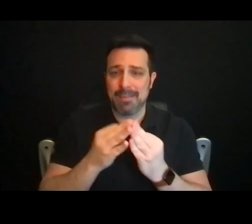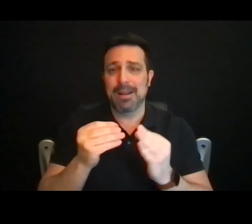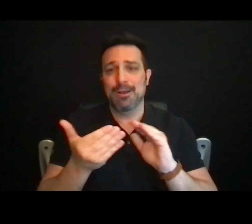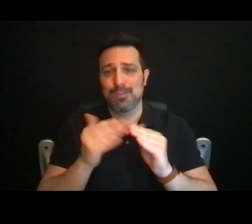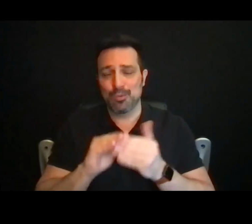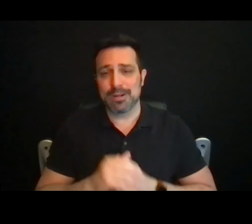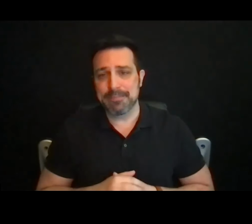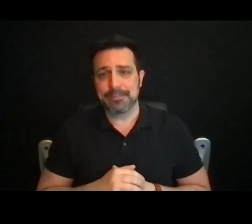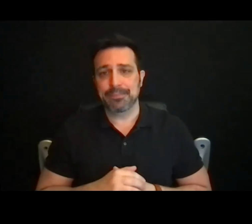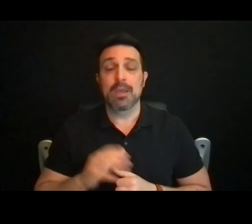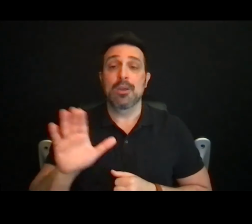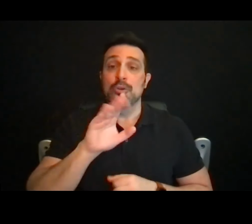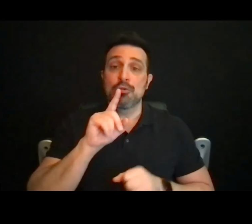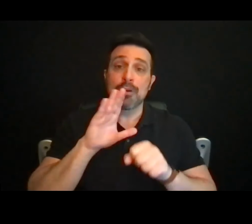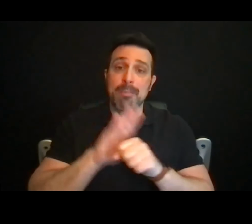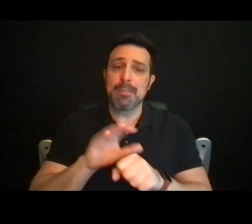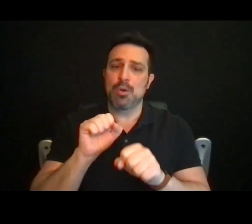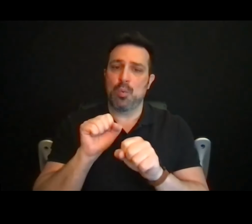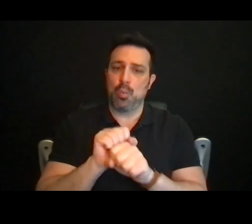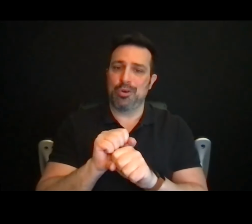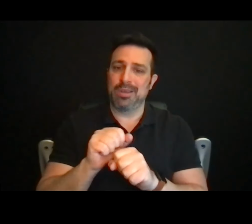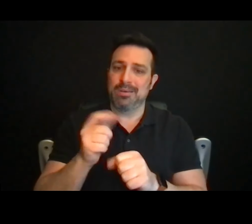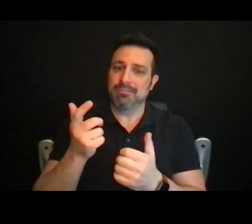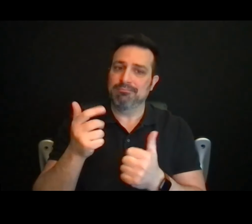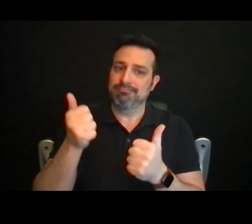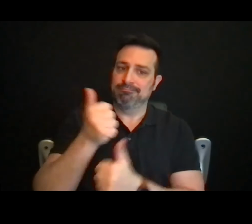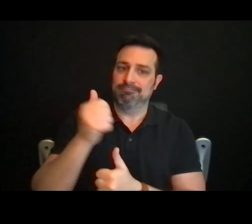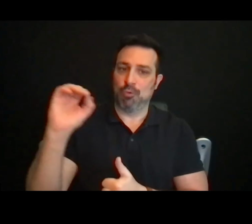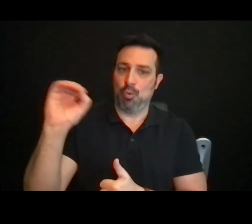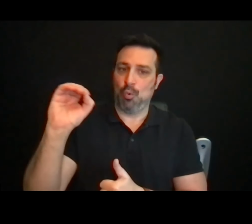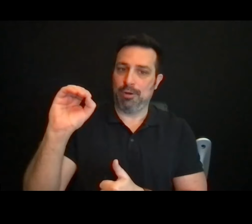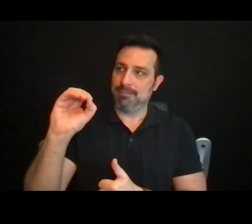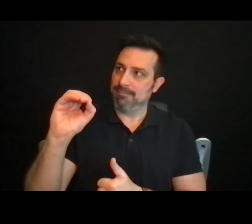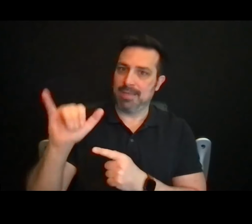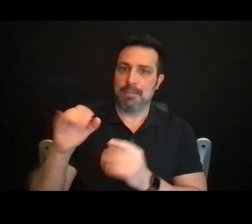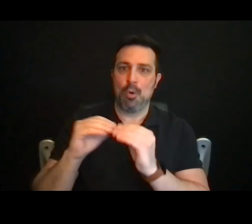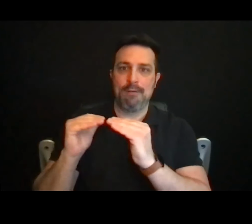bottom of my heart, thank you so much for your deep care that you have for your families and